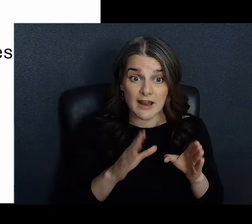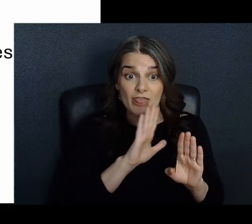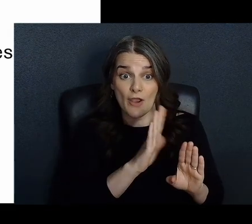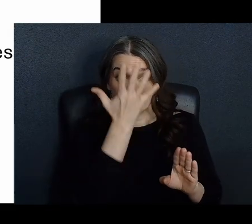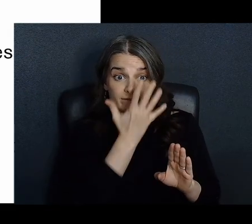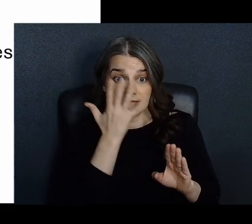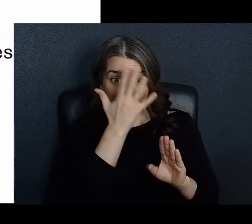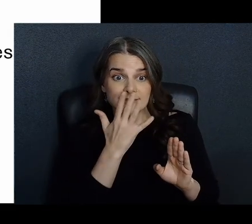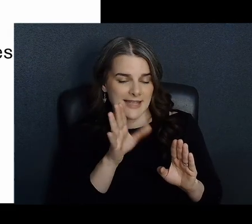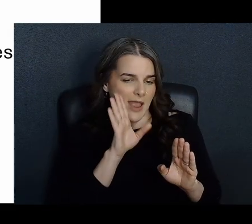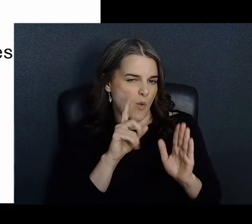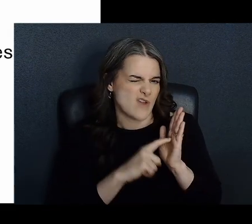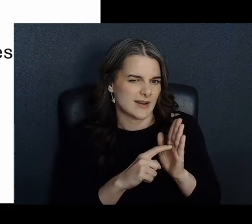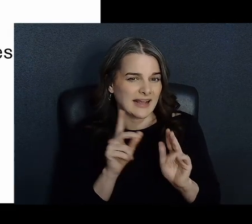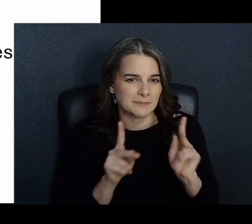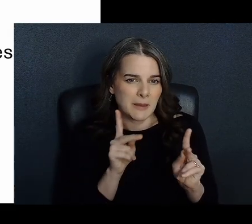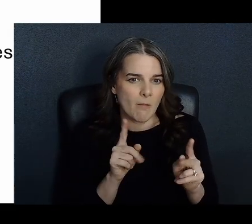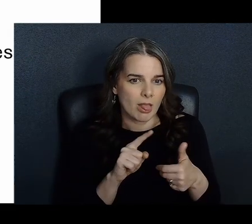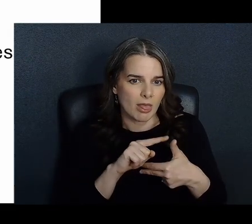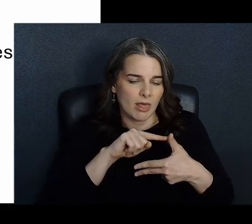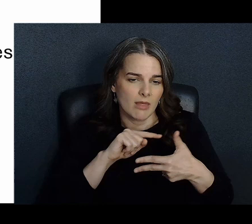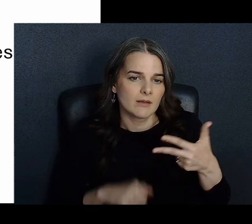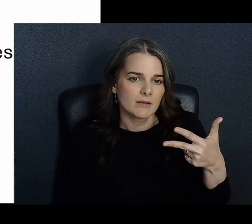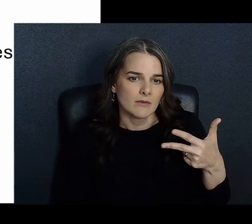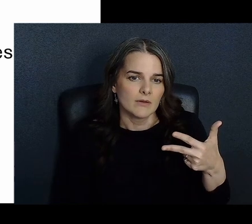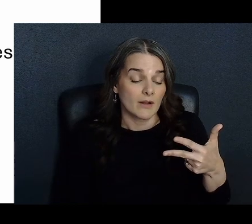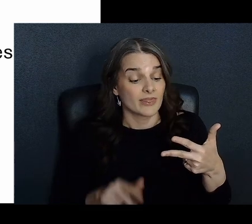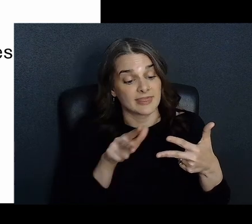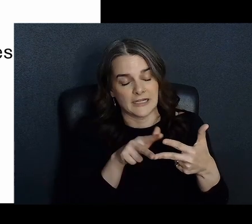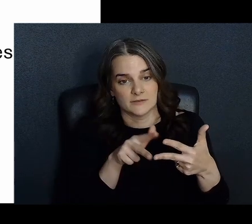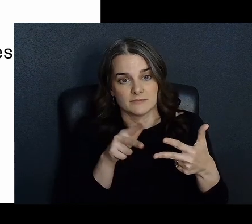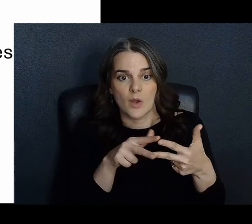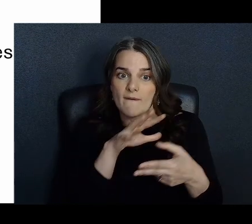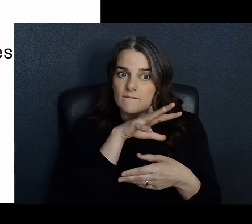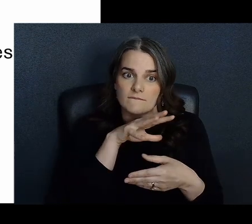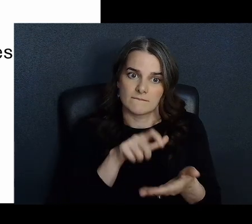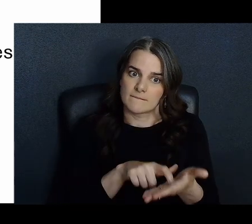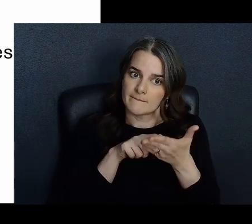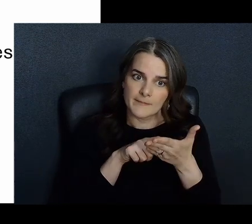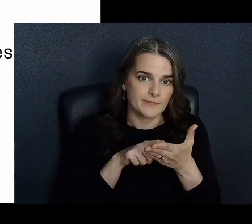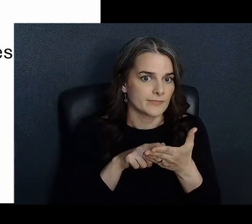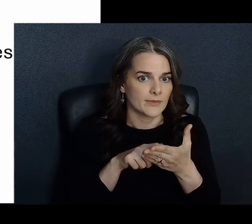And again, the other ones do involve using Wi-Fi access or, in this case,